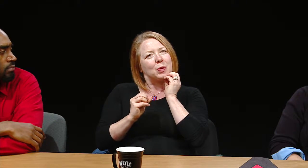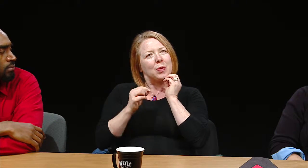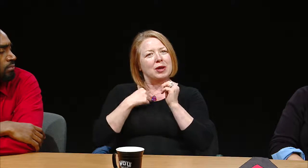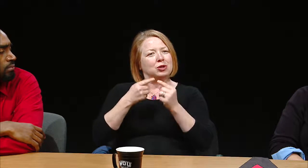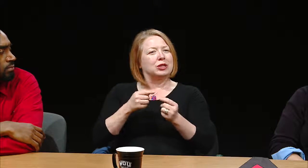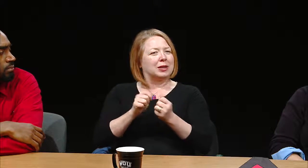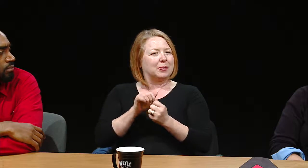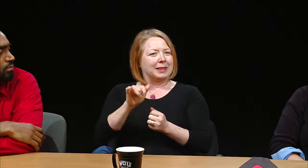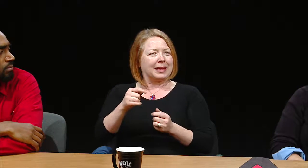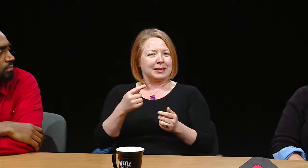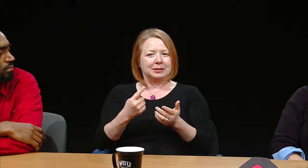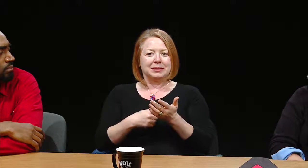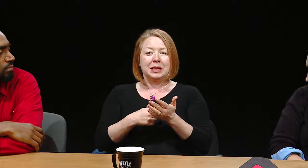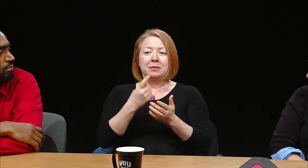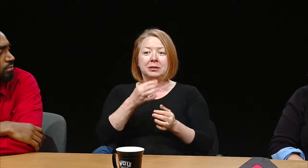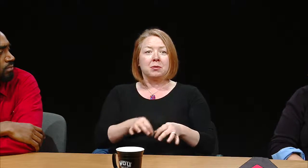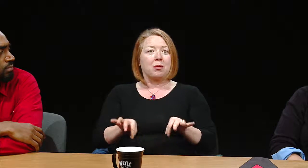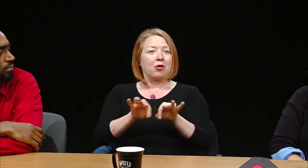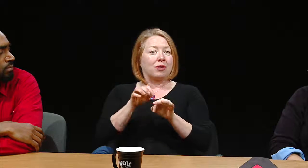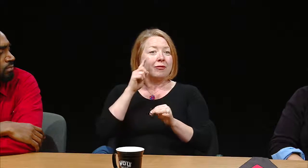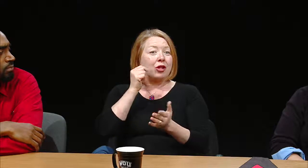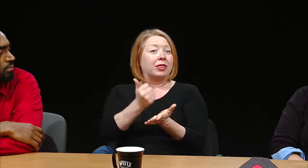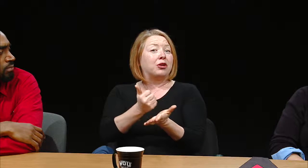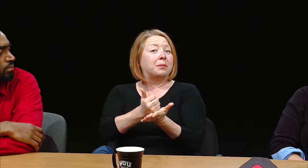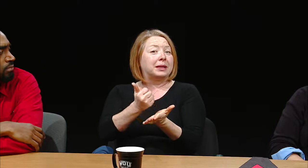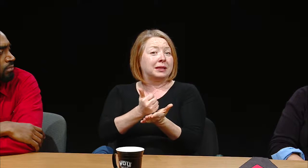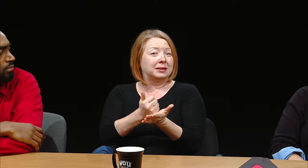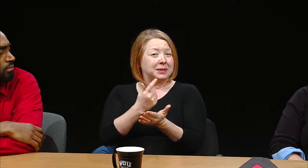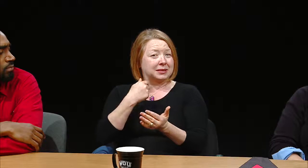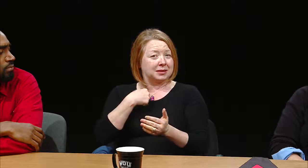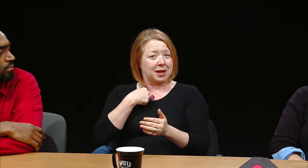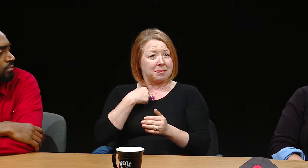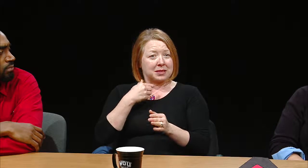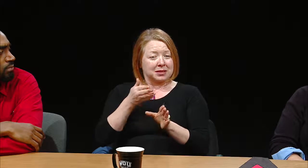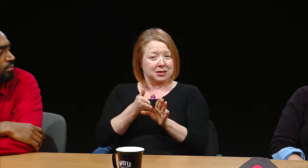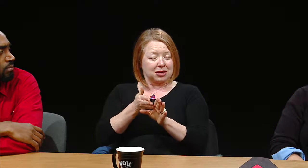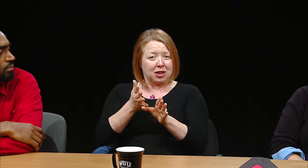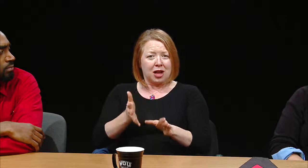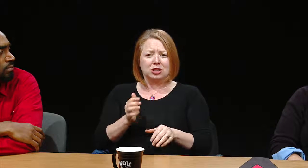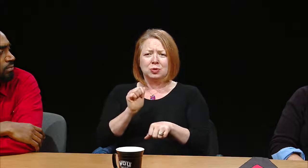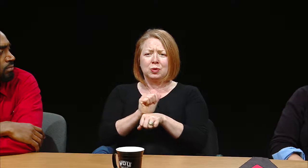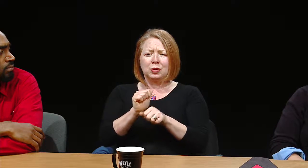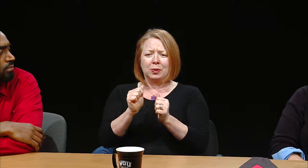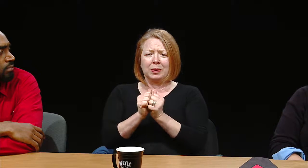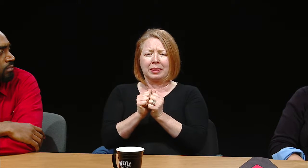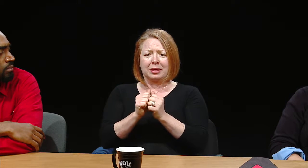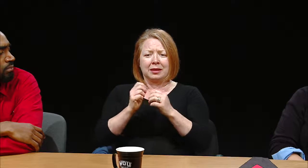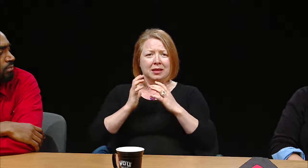wouldn't have been able to understand about our family had it not been for those captions. So that was that experience.